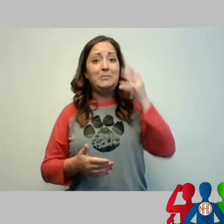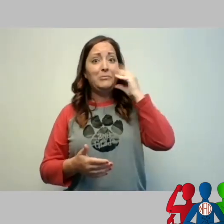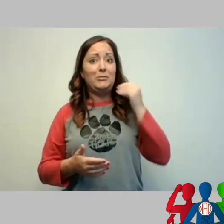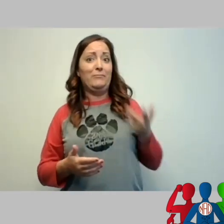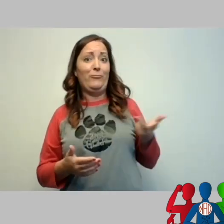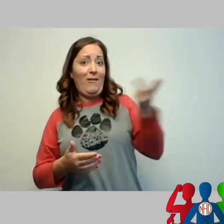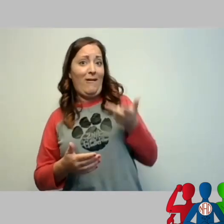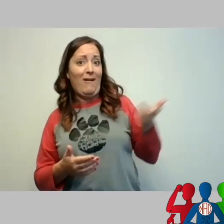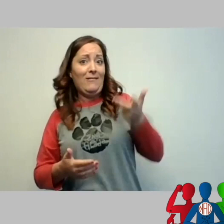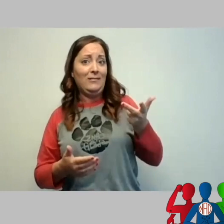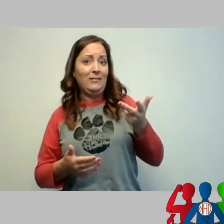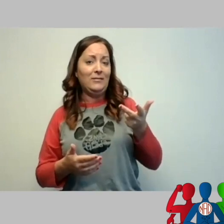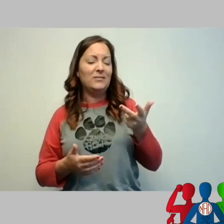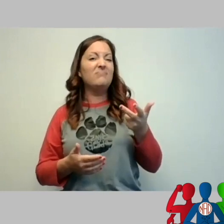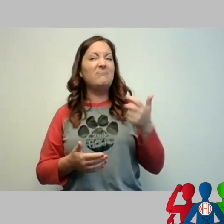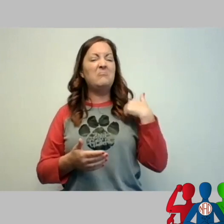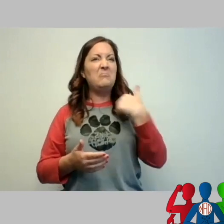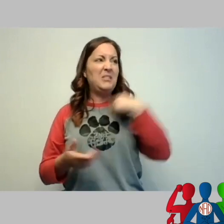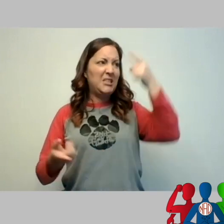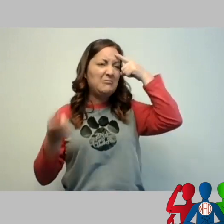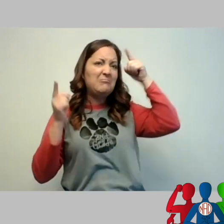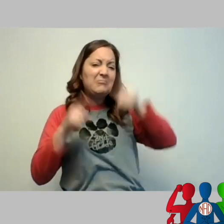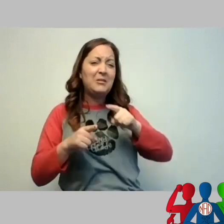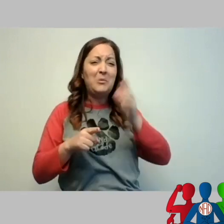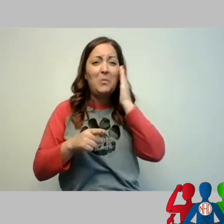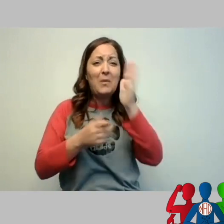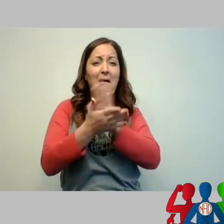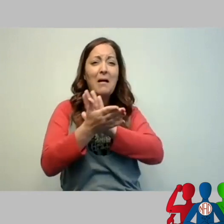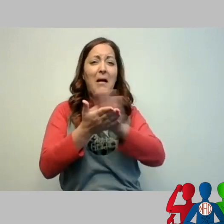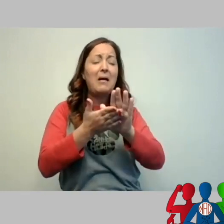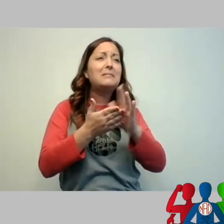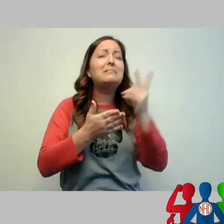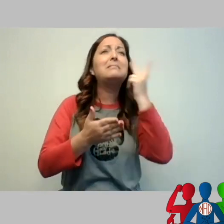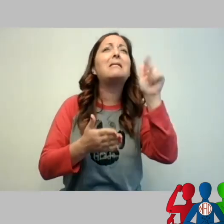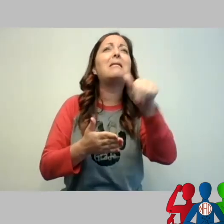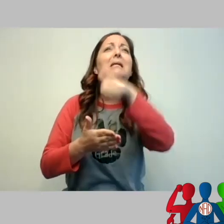There was a big learning curve for the three of us.